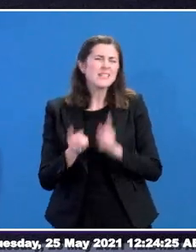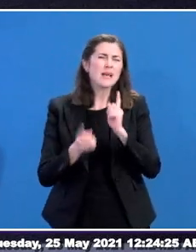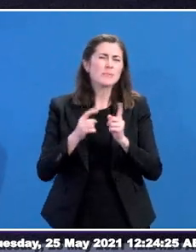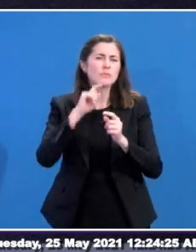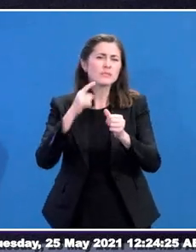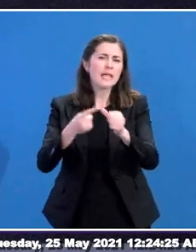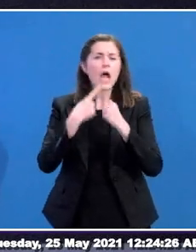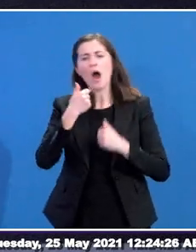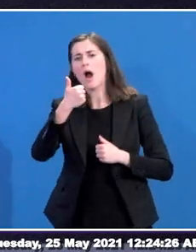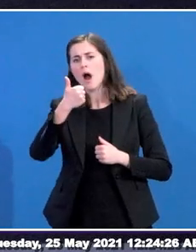and "going to," but,